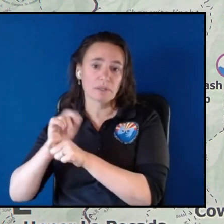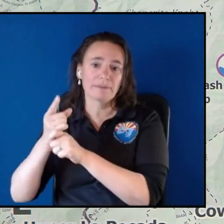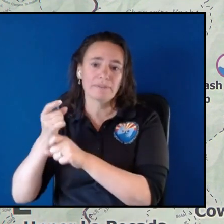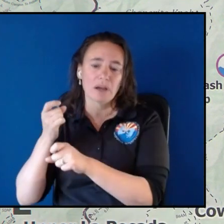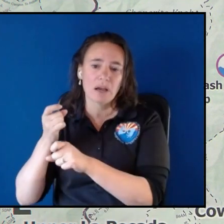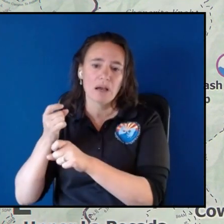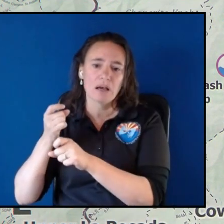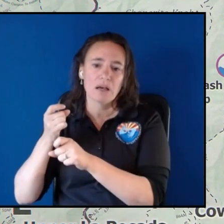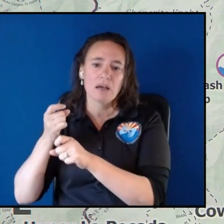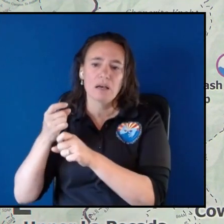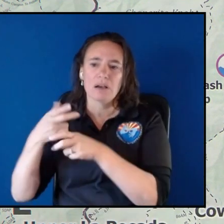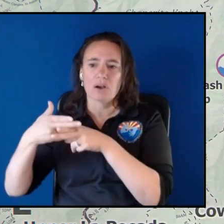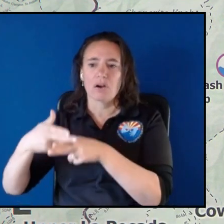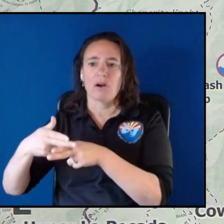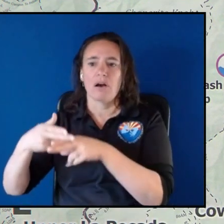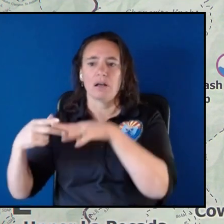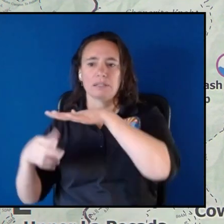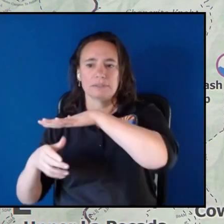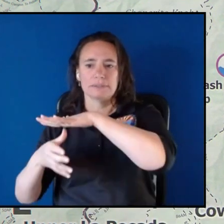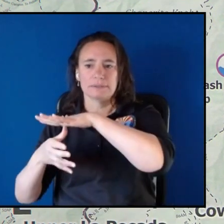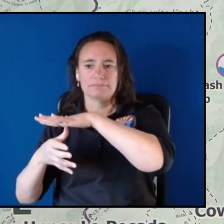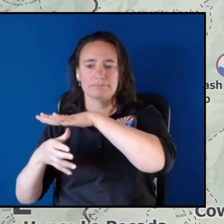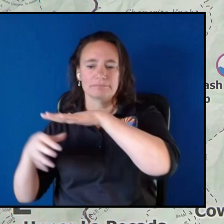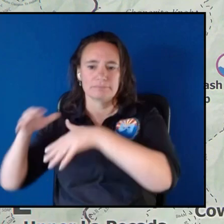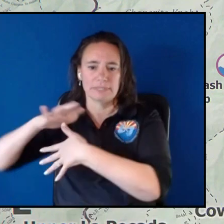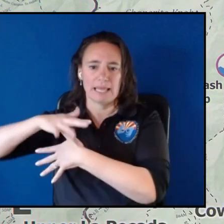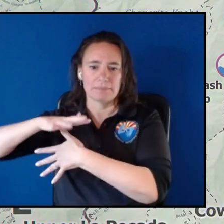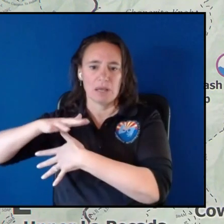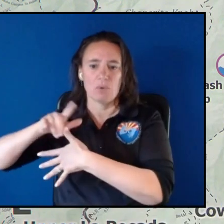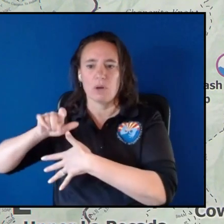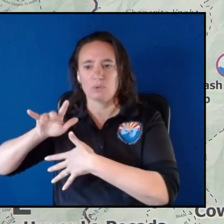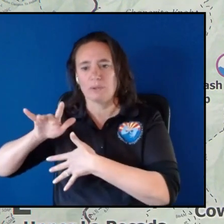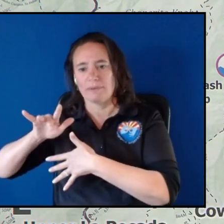Hellspot 125 down into Bull Creek up to the Skyline Trail.